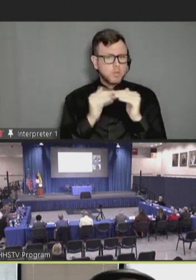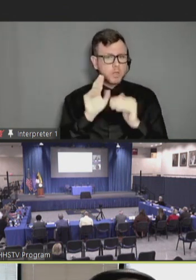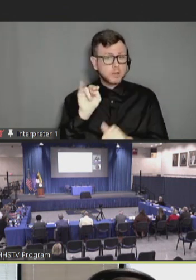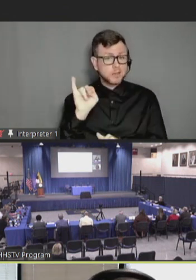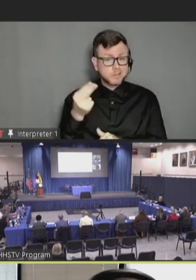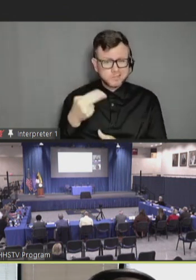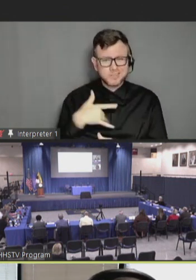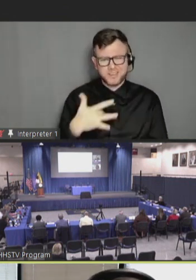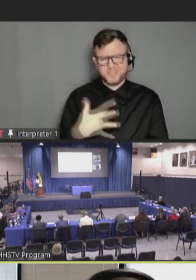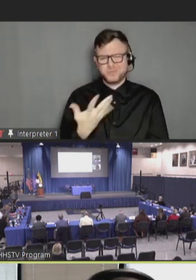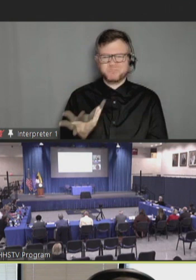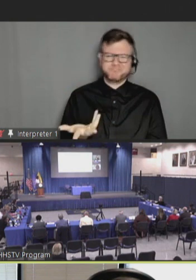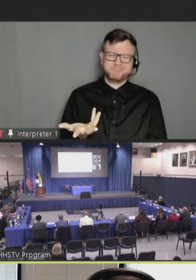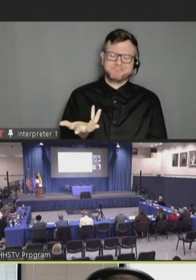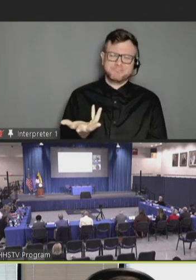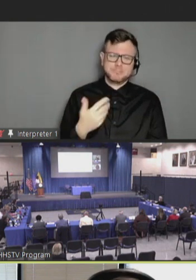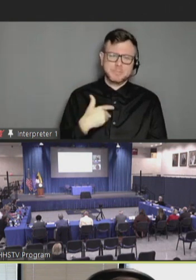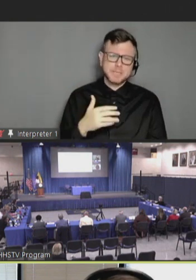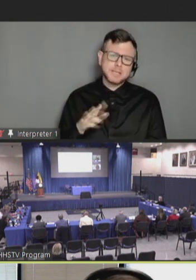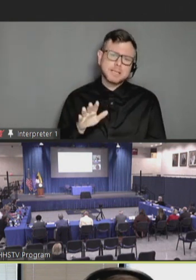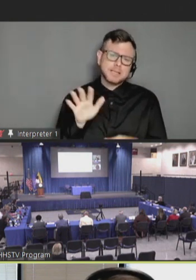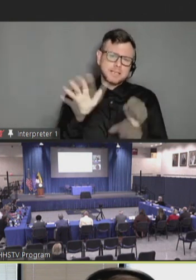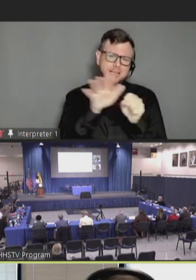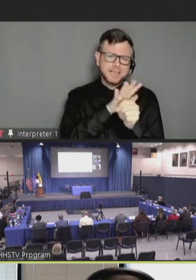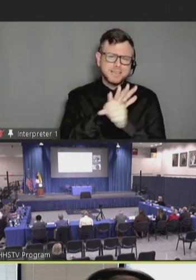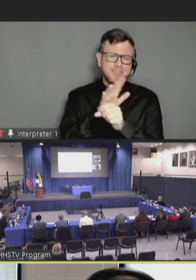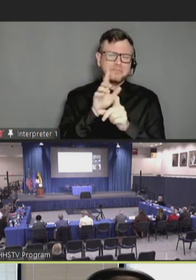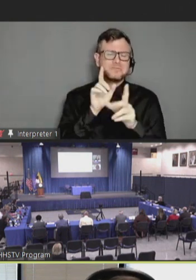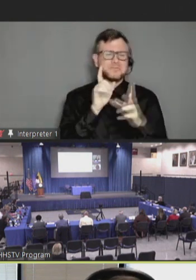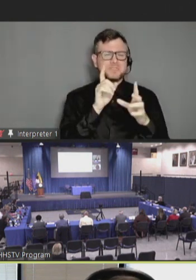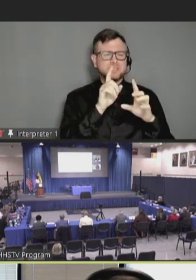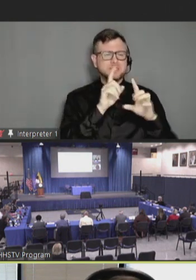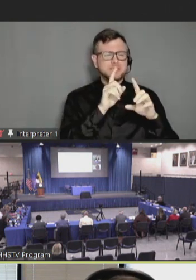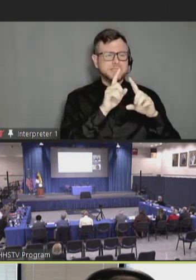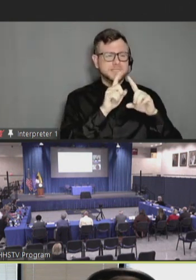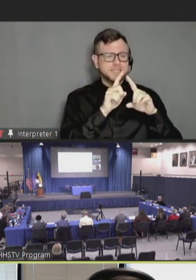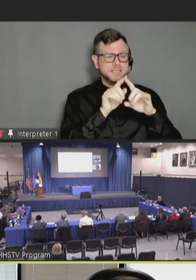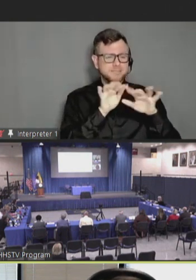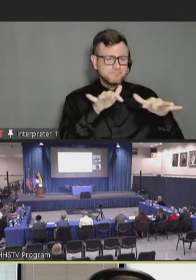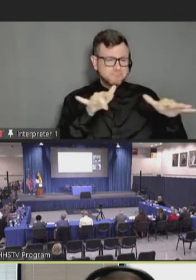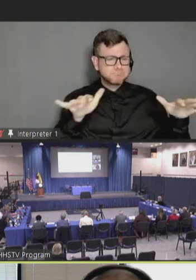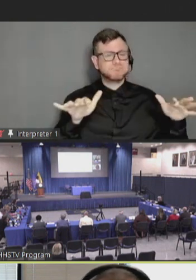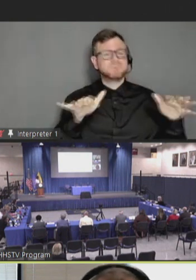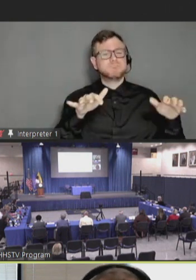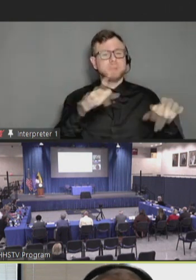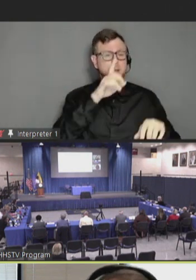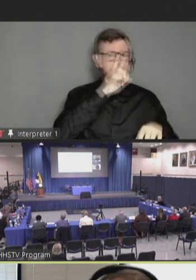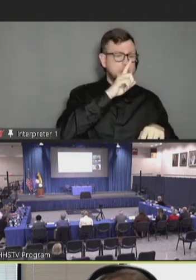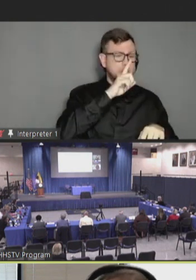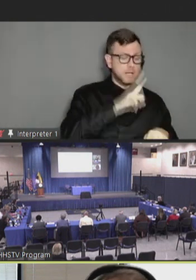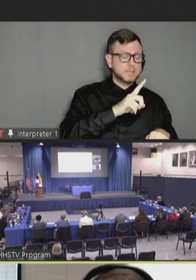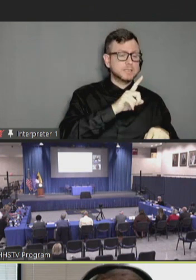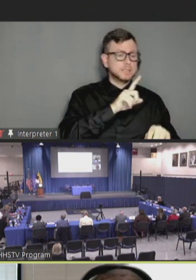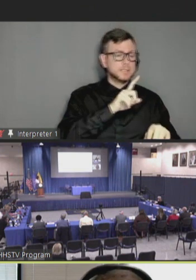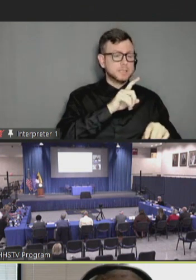felt like, you know, there's enough differences between a mouse immune response and a human